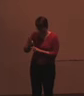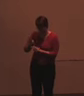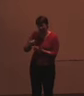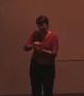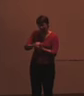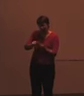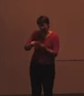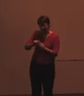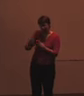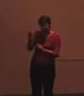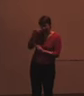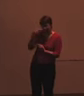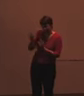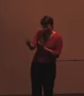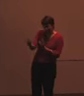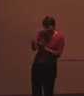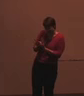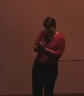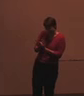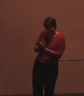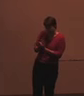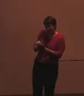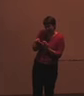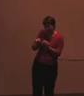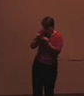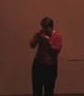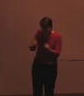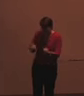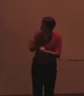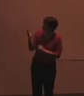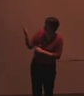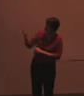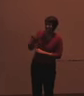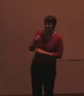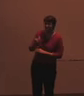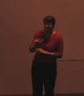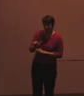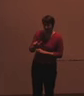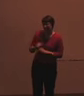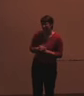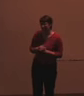selected finally these systems. And, of course, we explain to the client